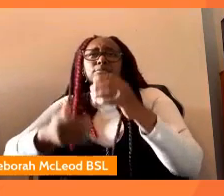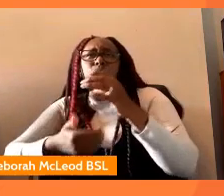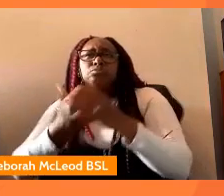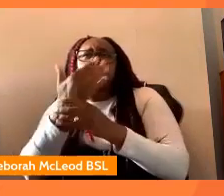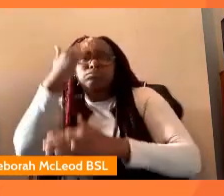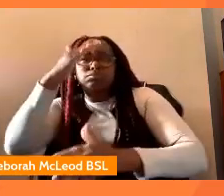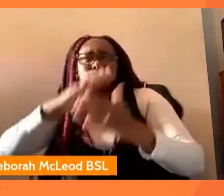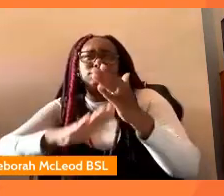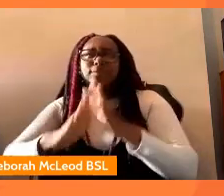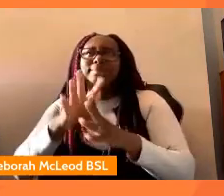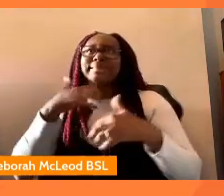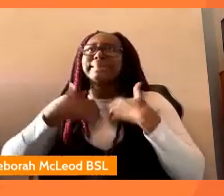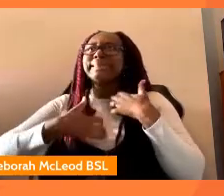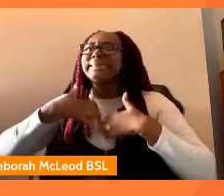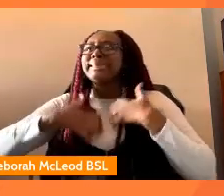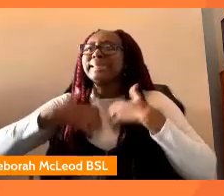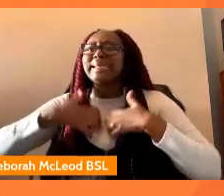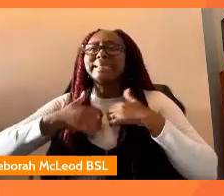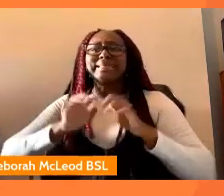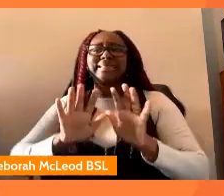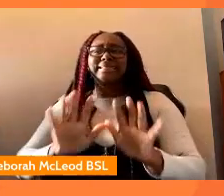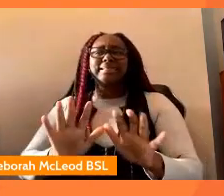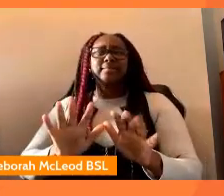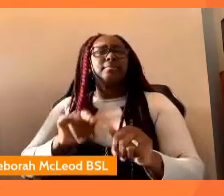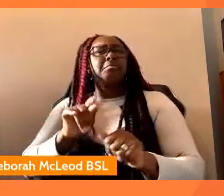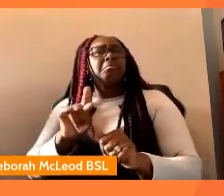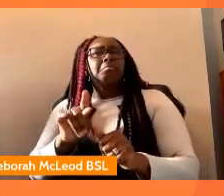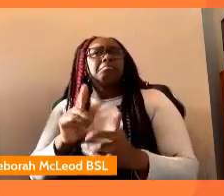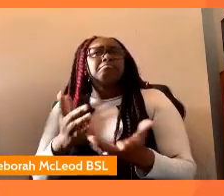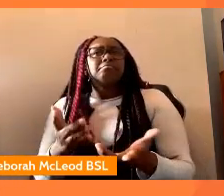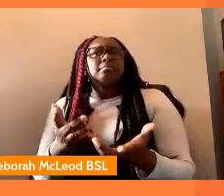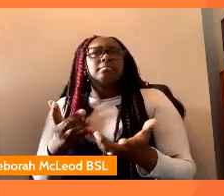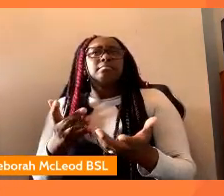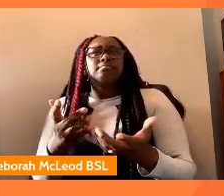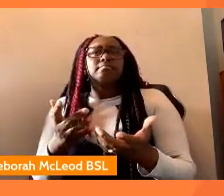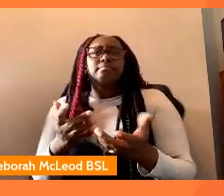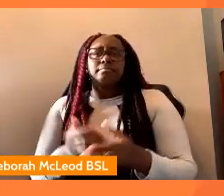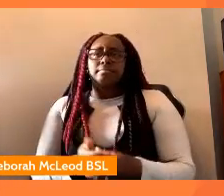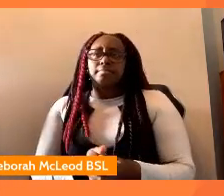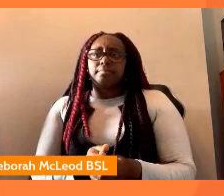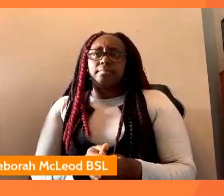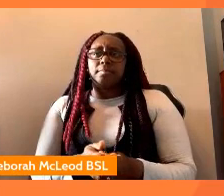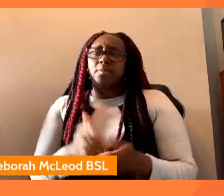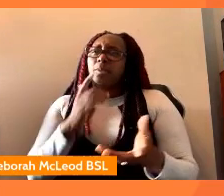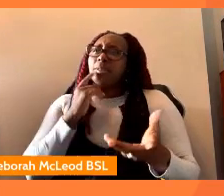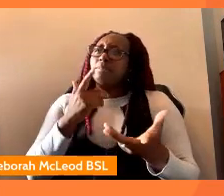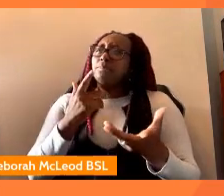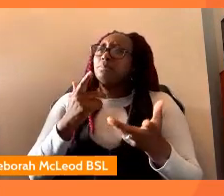as exciting as that, but that actually it was a way of getting people